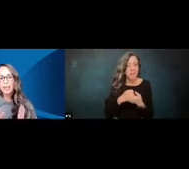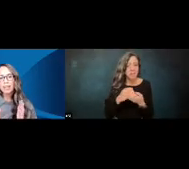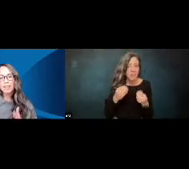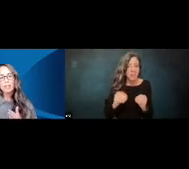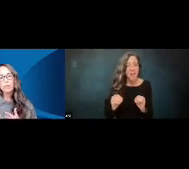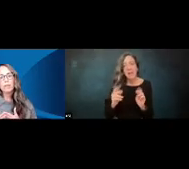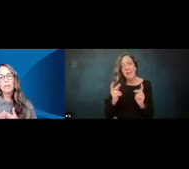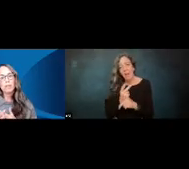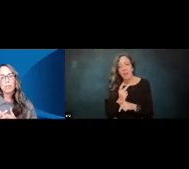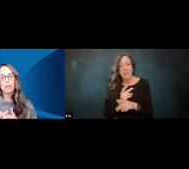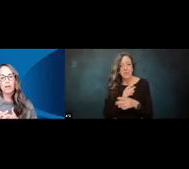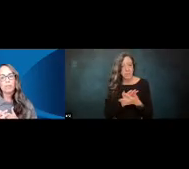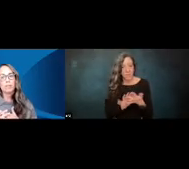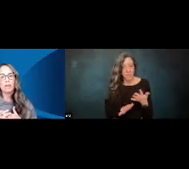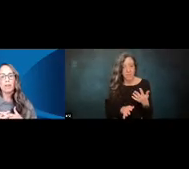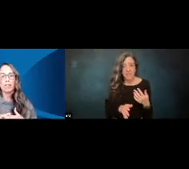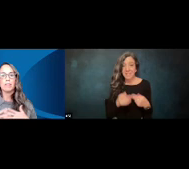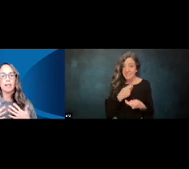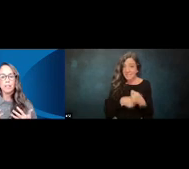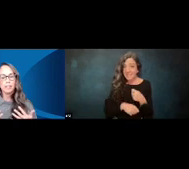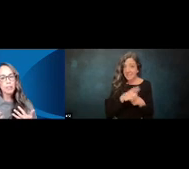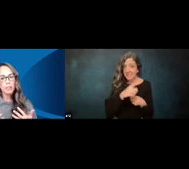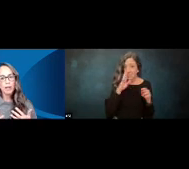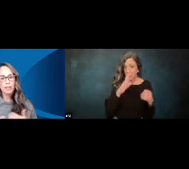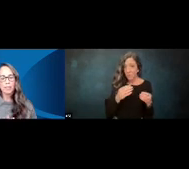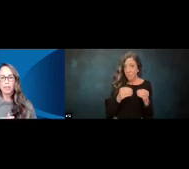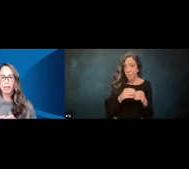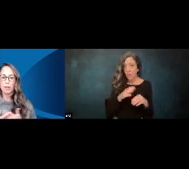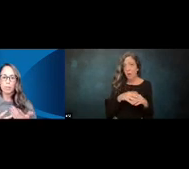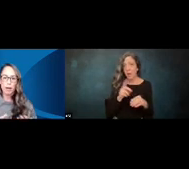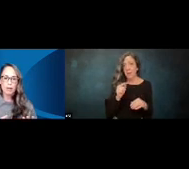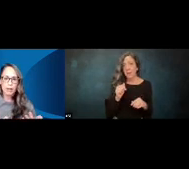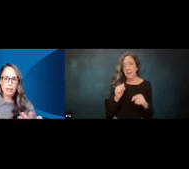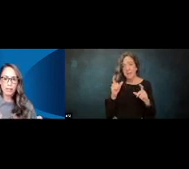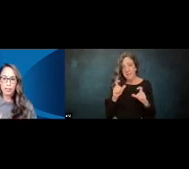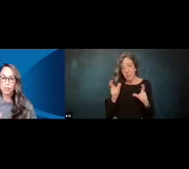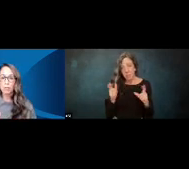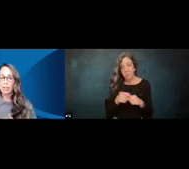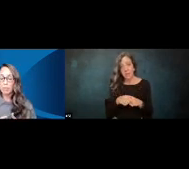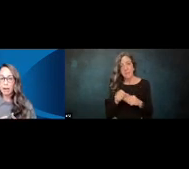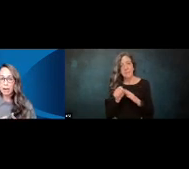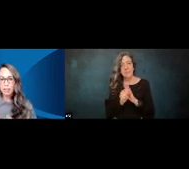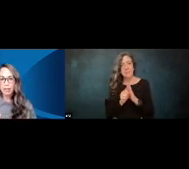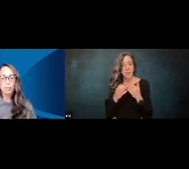Instead, these really focus more heavily on data snapshots, statewide progress, student impact,